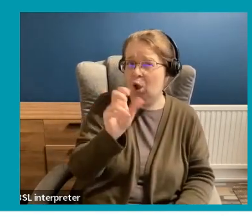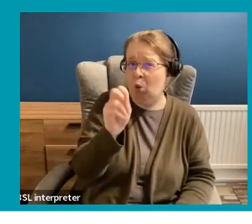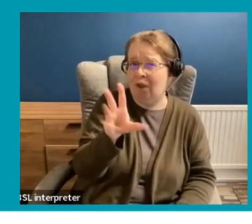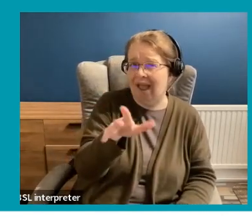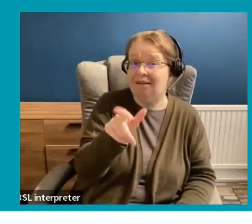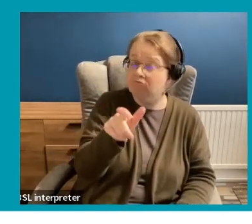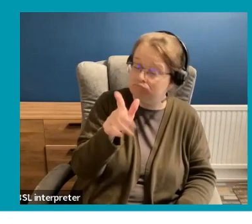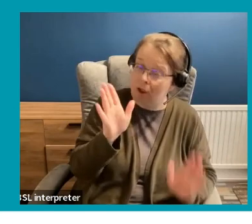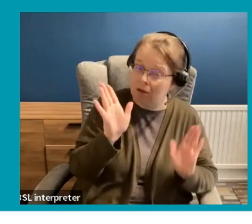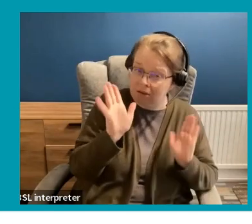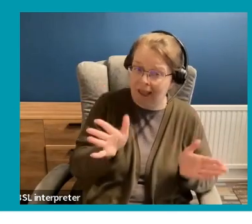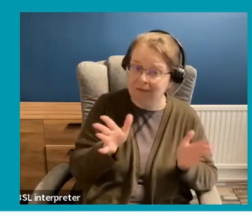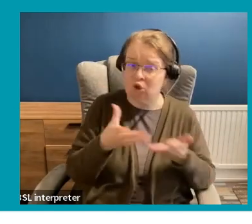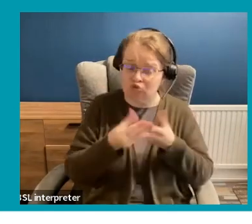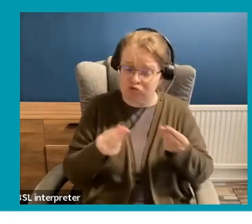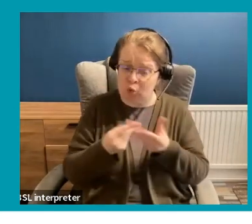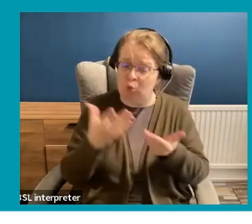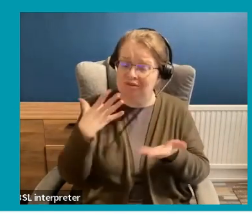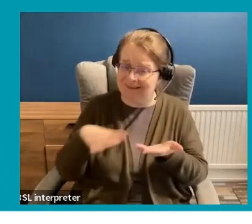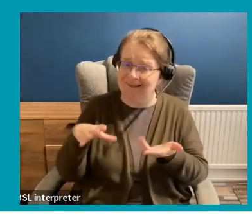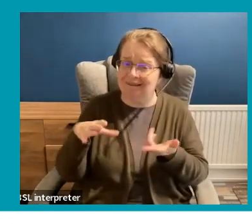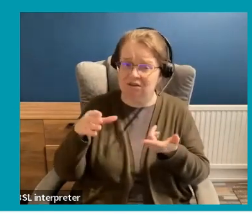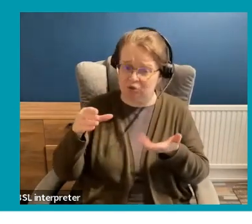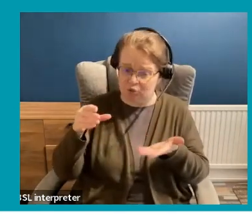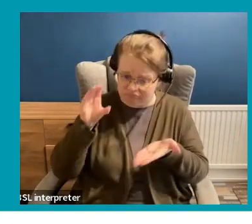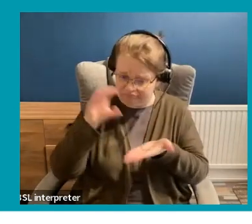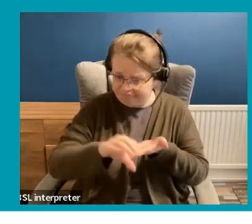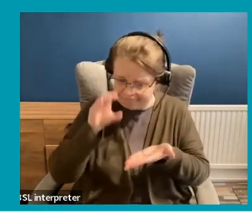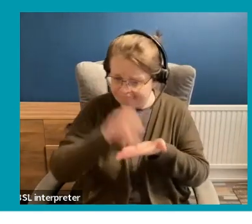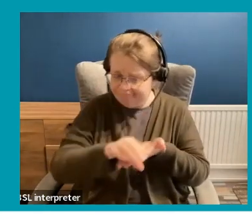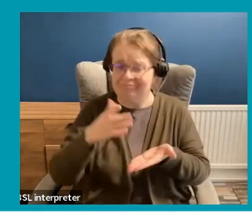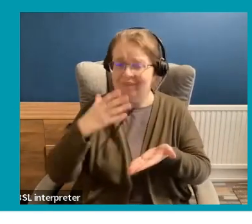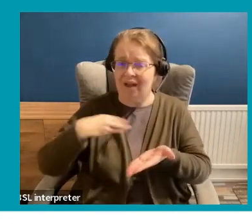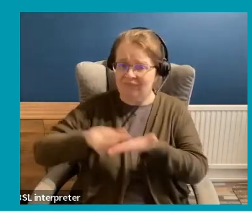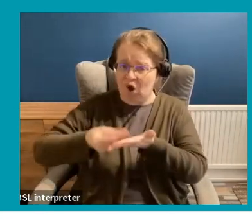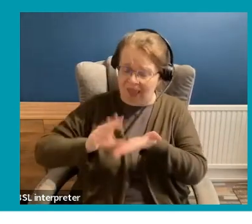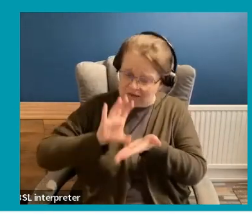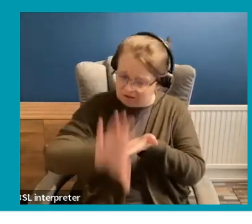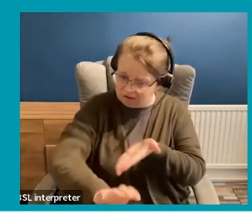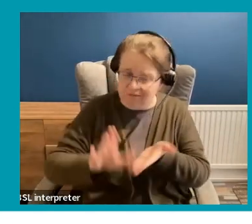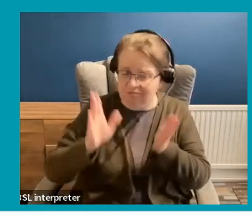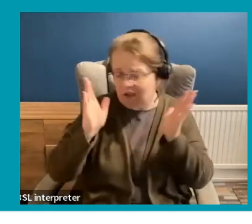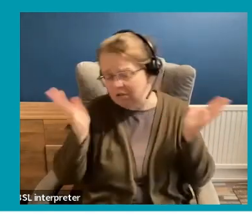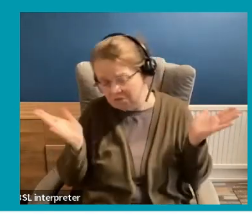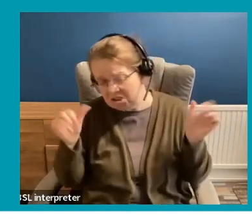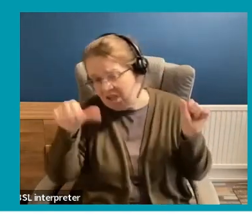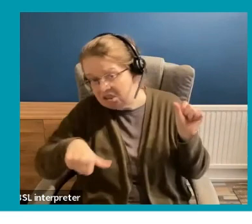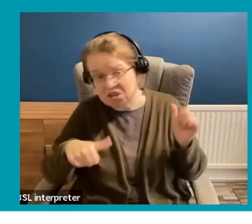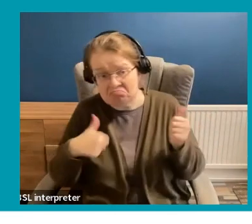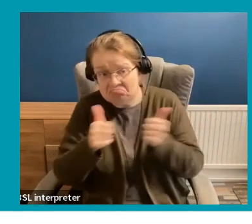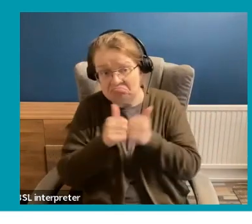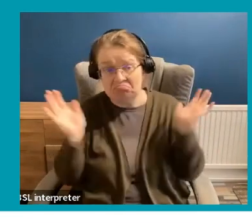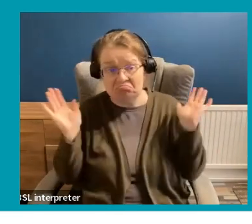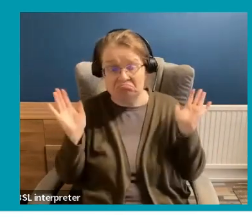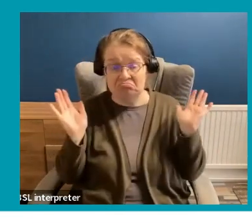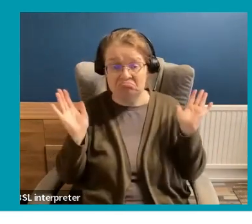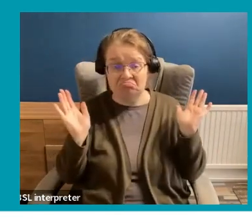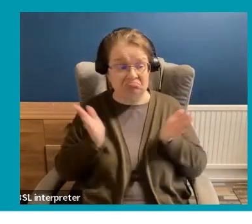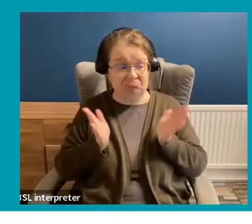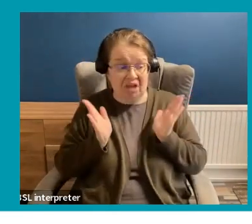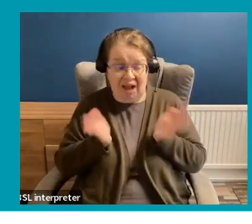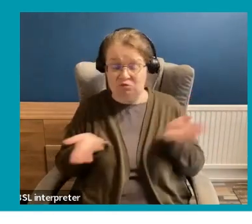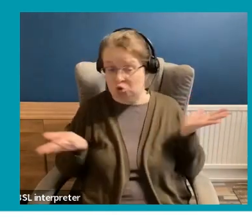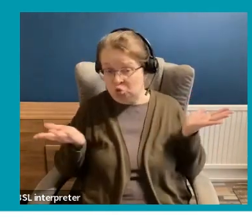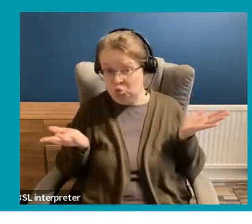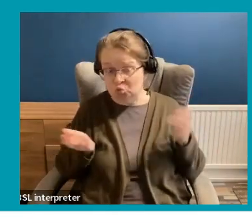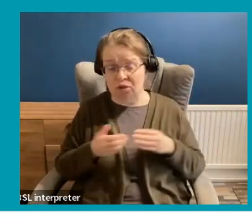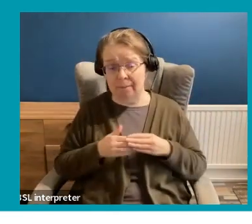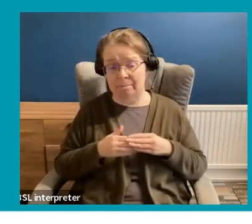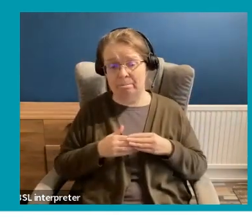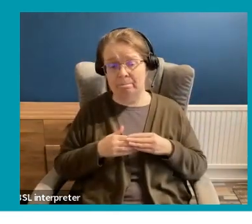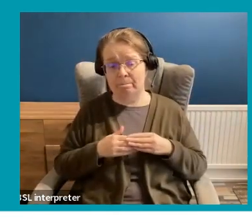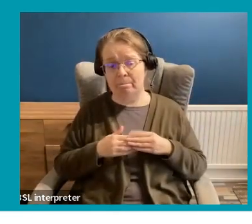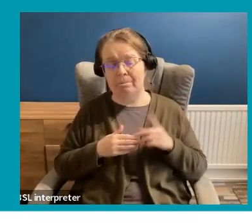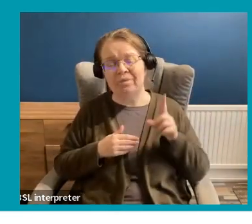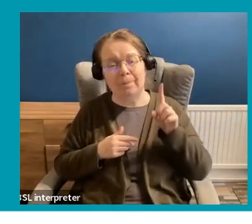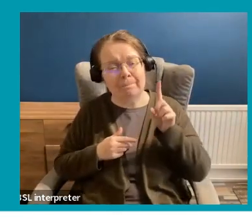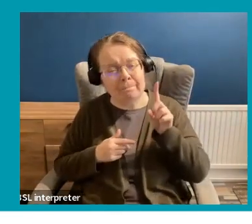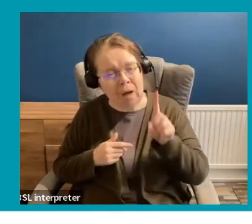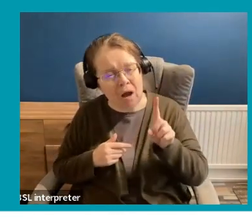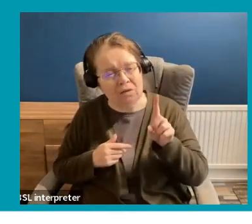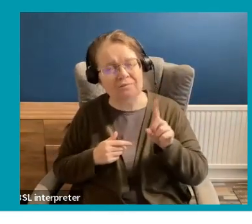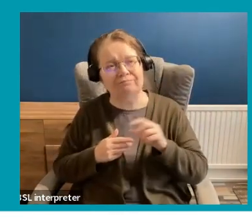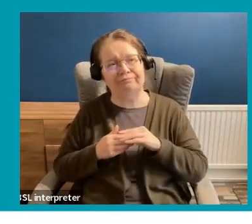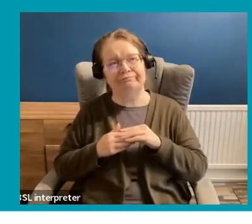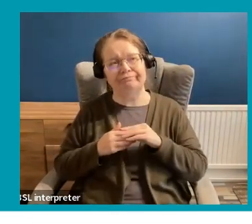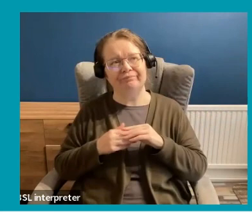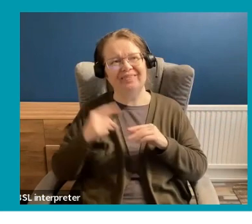have to put resource into this but rather than thinking of it as a cost